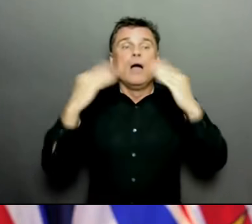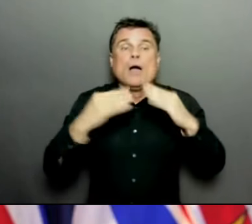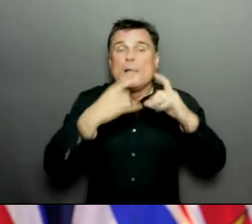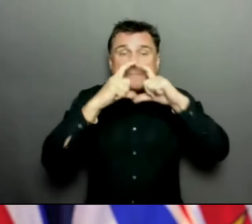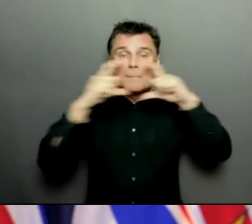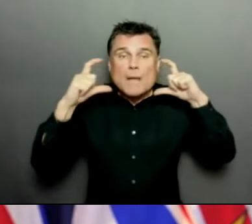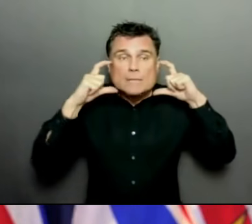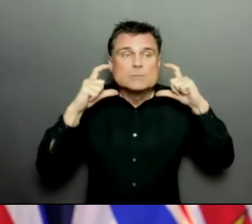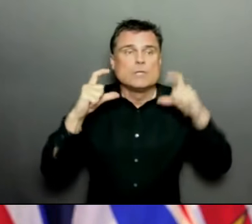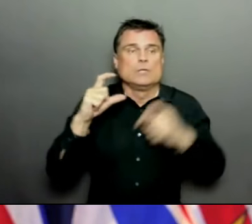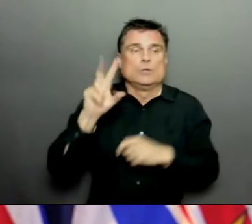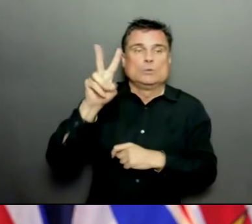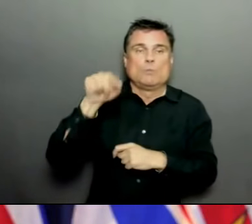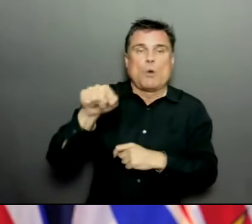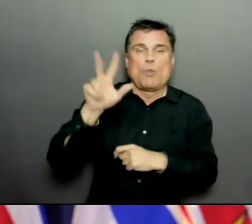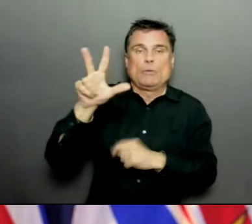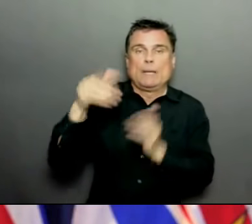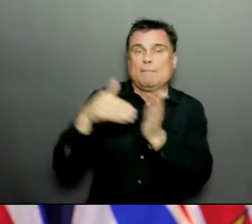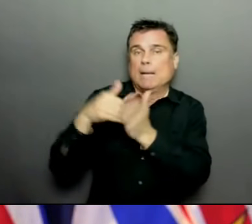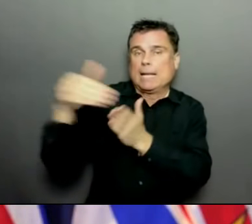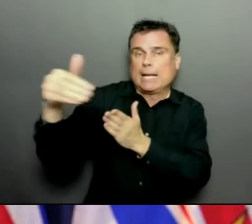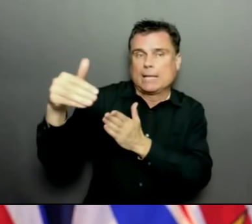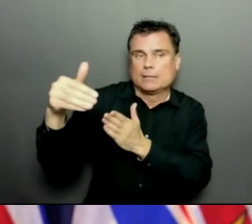and 108,160 gallons